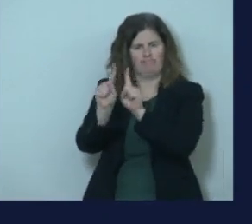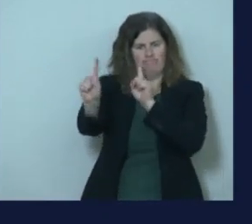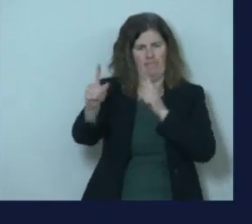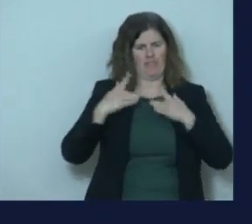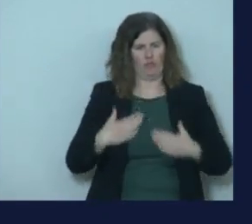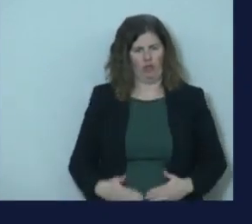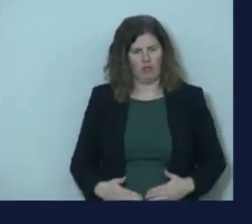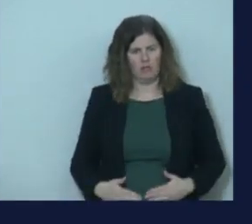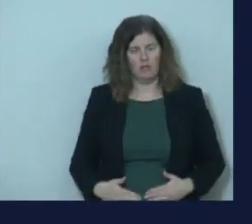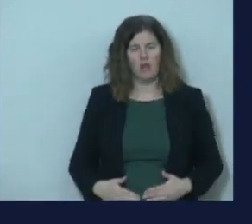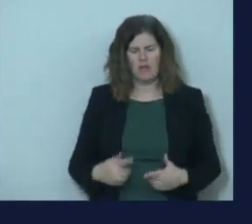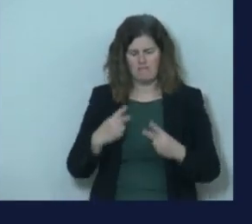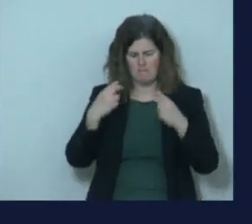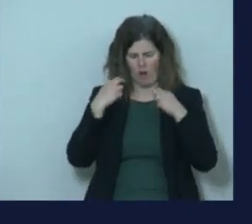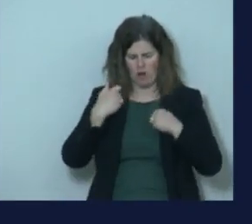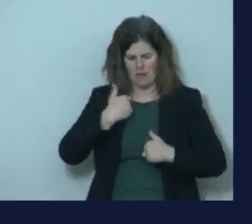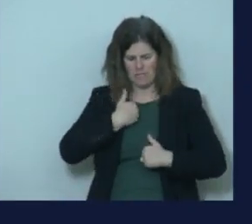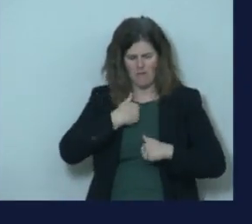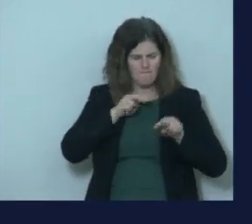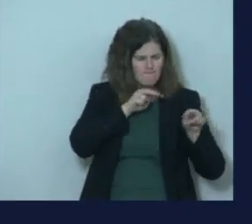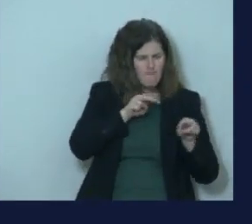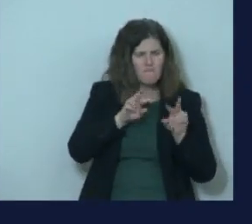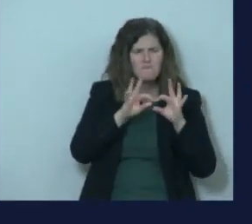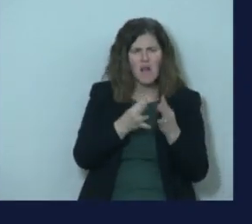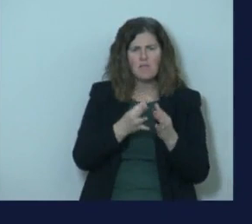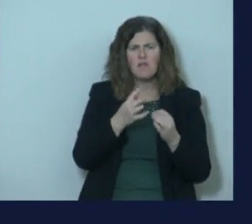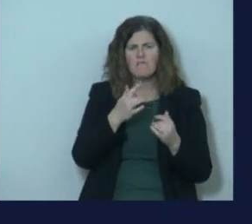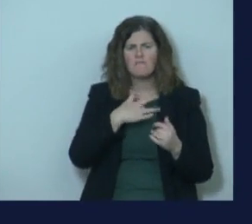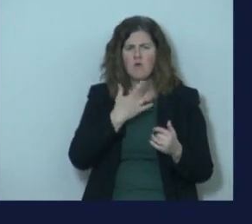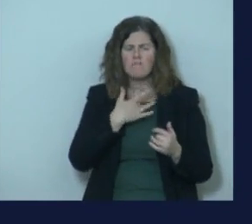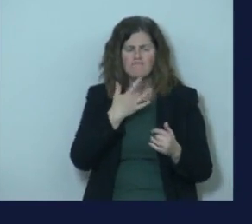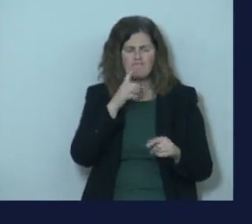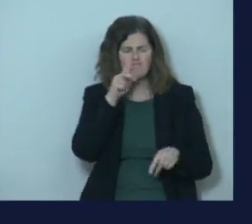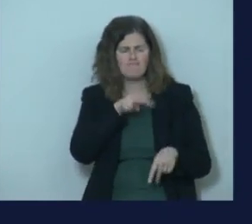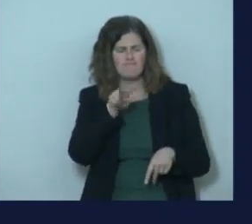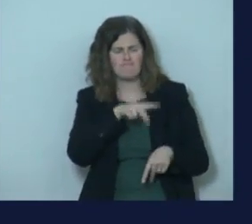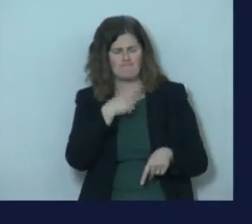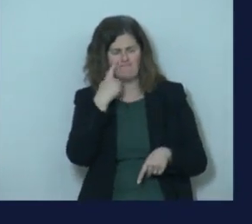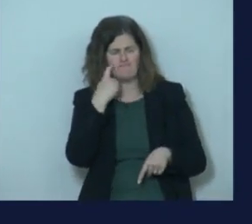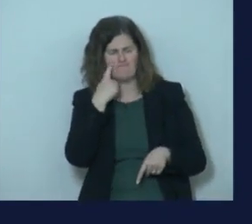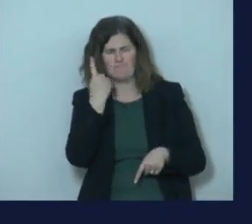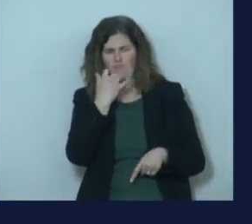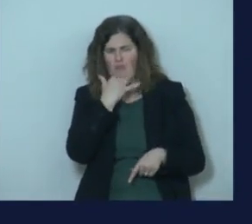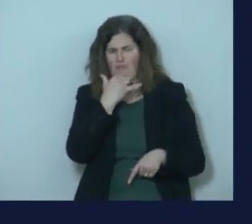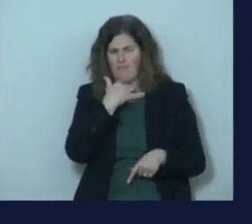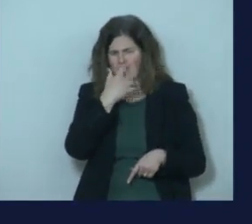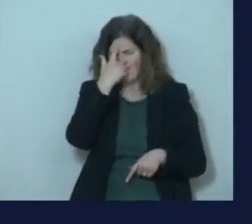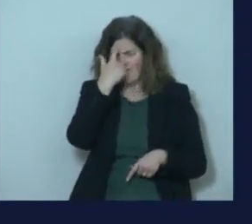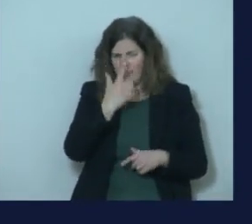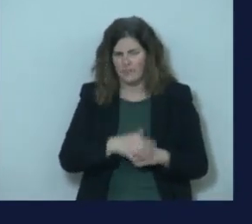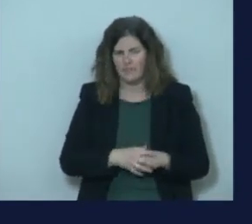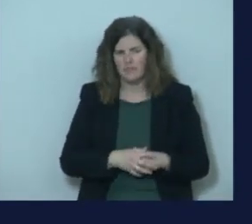MAKE SURE WE ARE DOING OUR PART TO ENGAGE TO THE HIGHEST DEGREE.